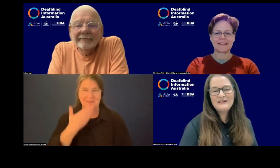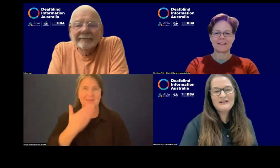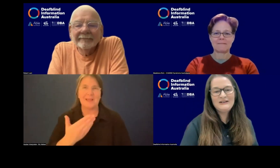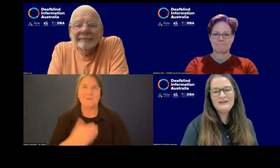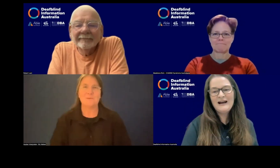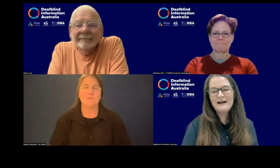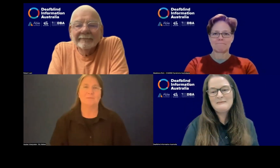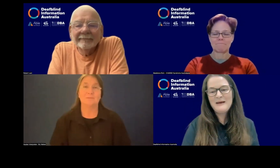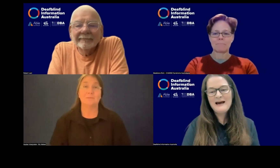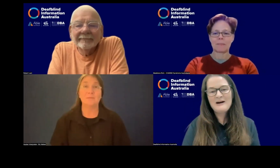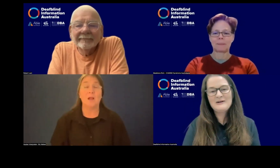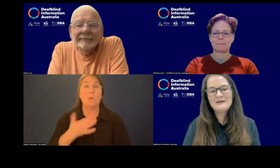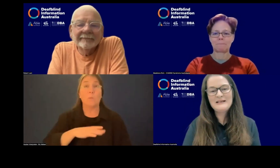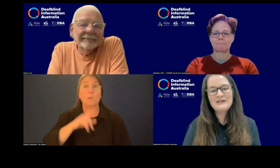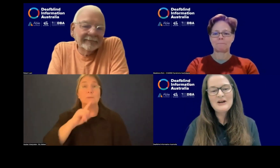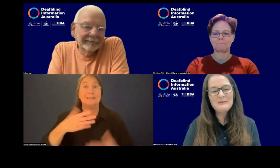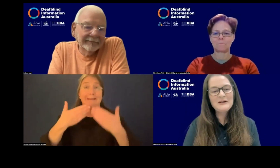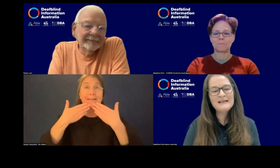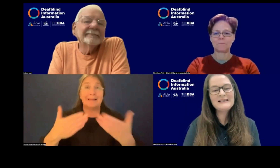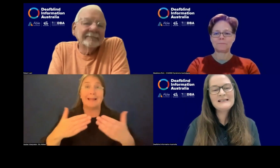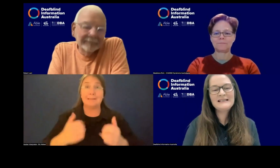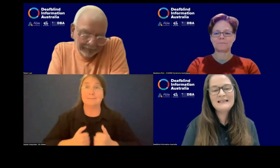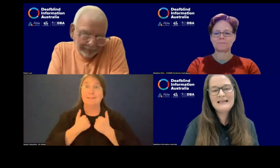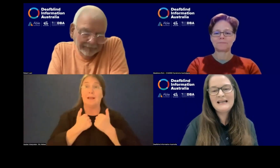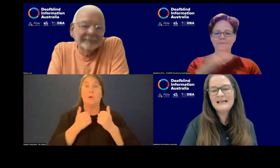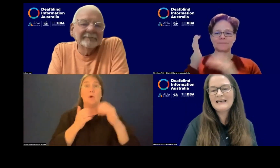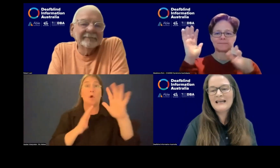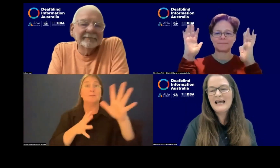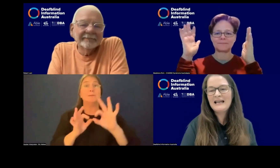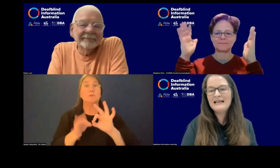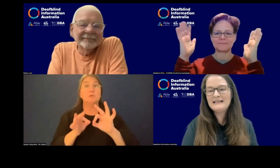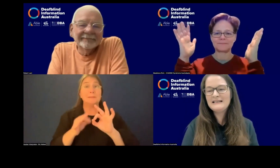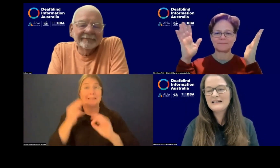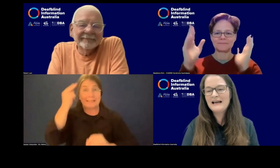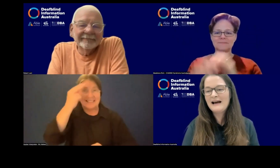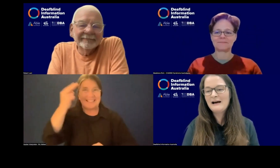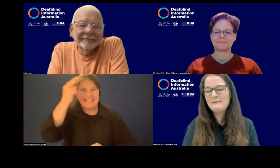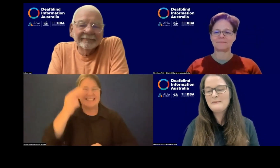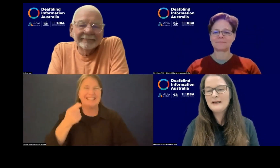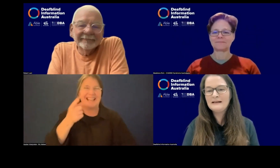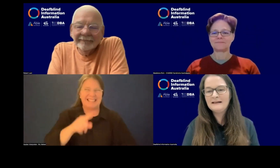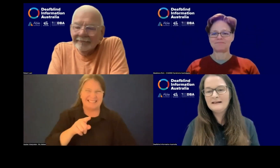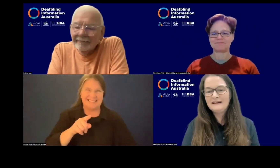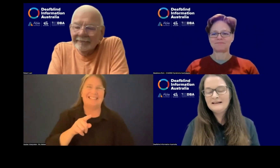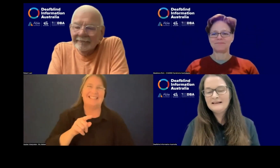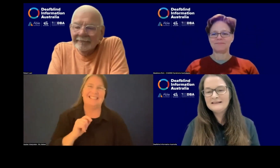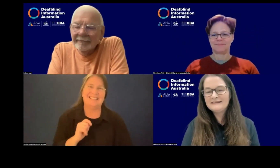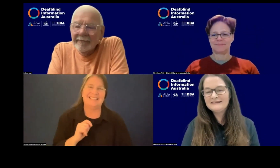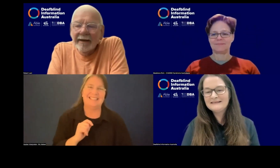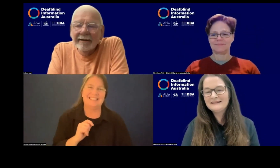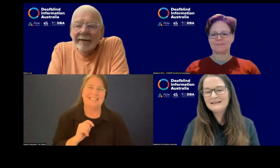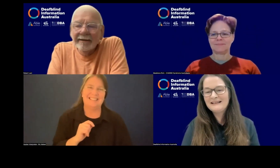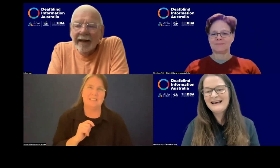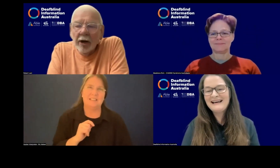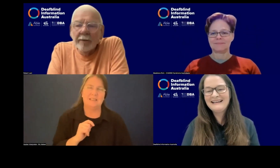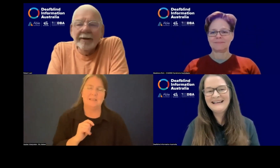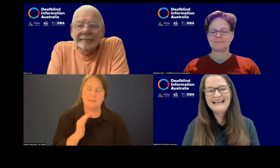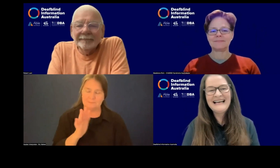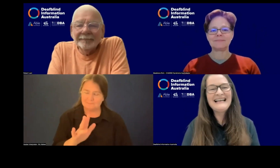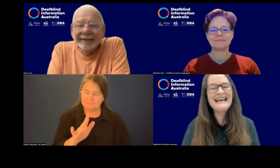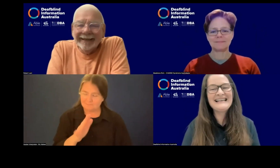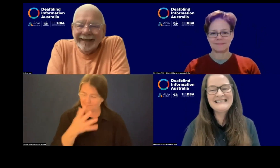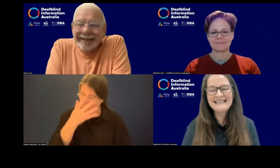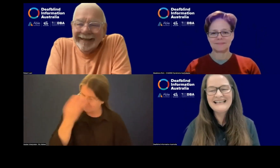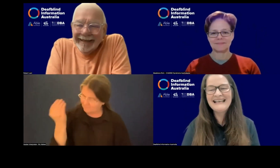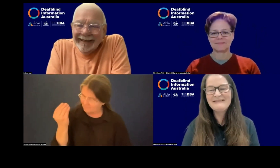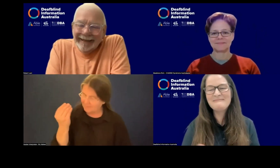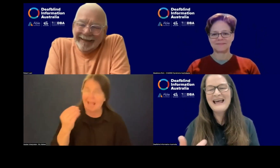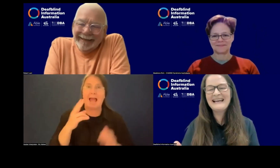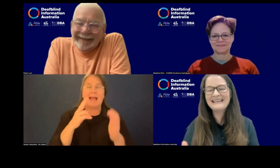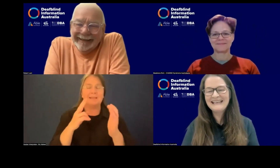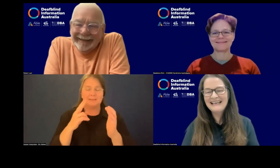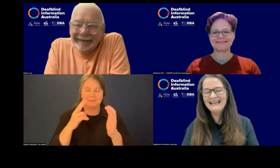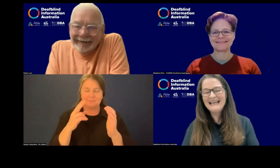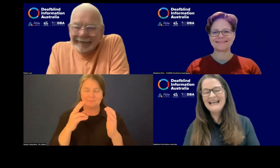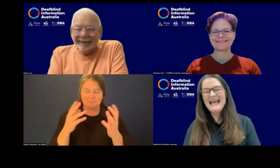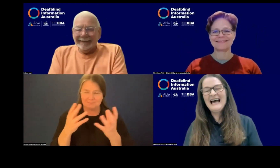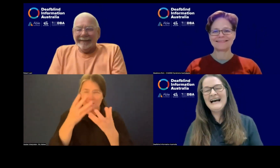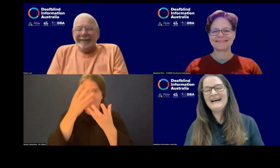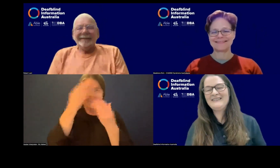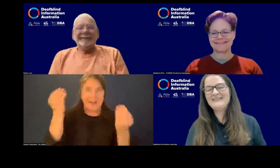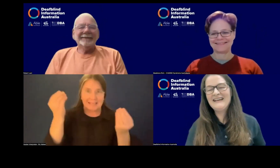Thank you to our interpreters Nic and Naomi.